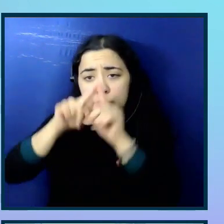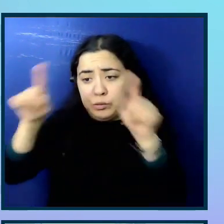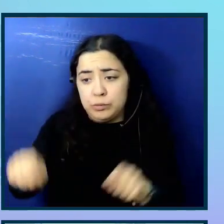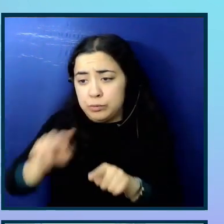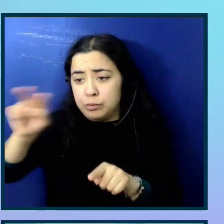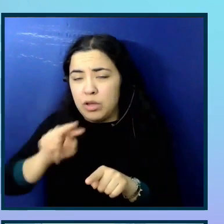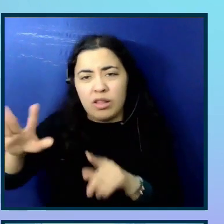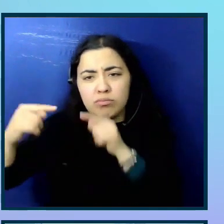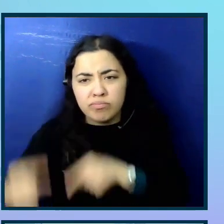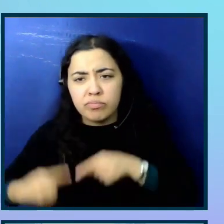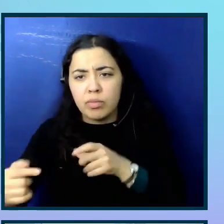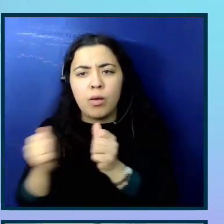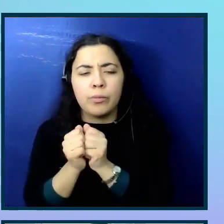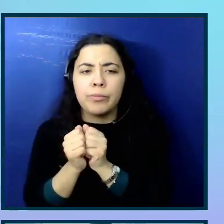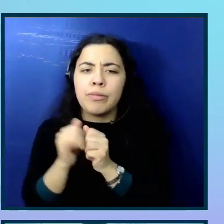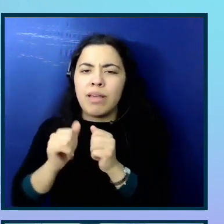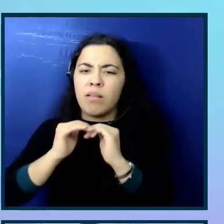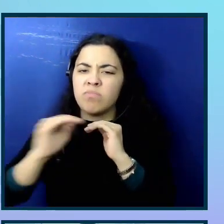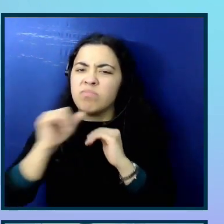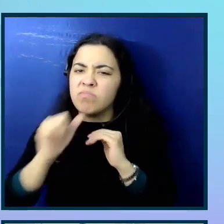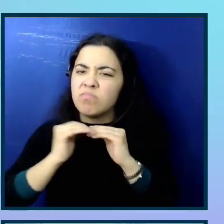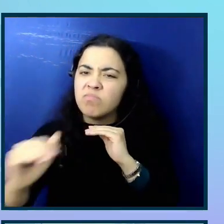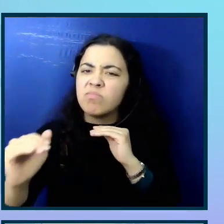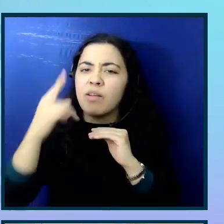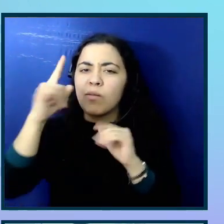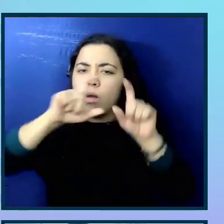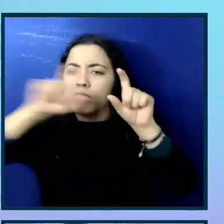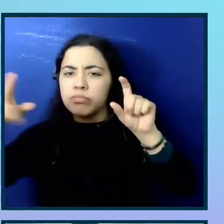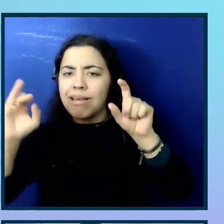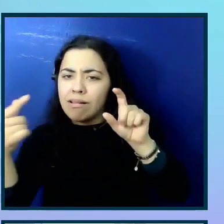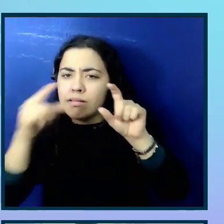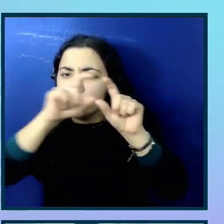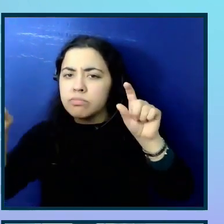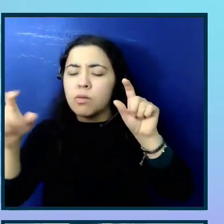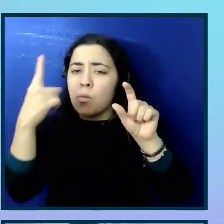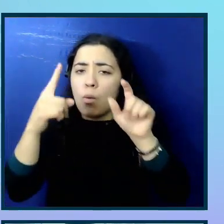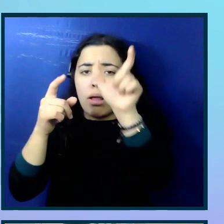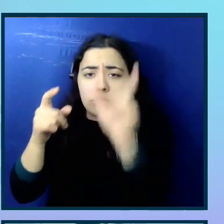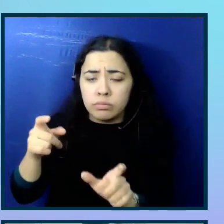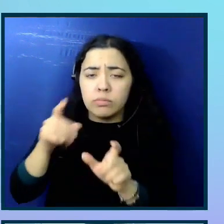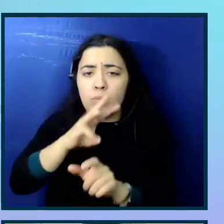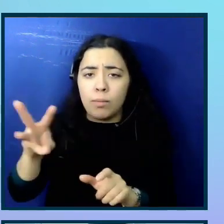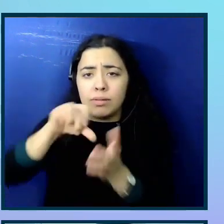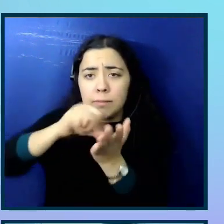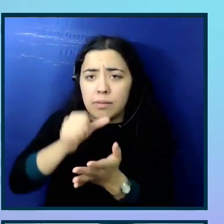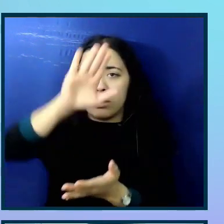with the inconsistent heading structure. They would on one page find that there was great heading structure